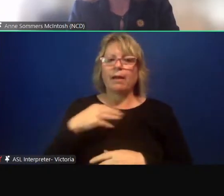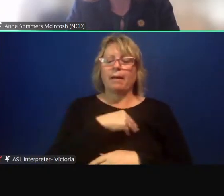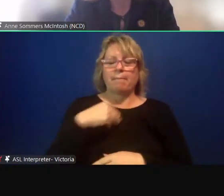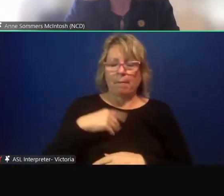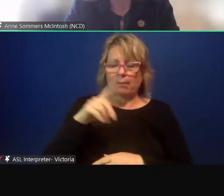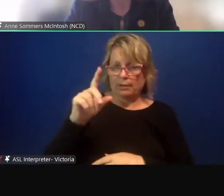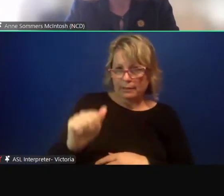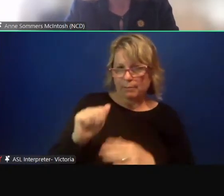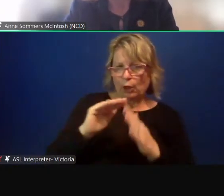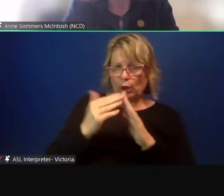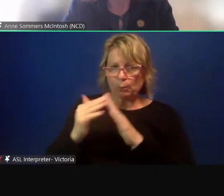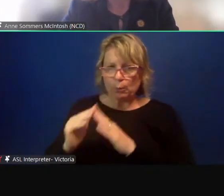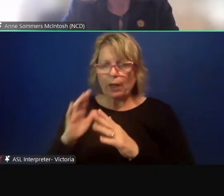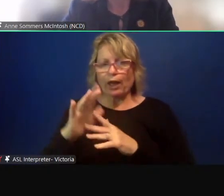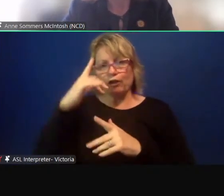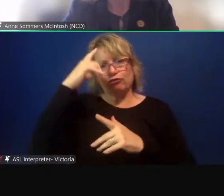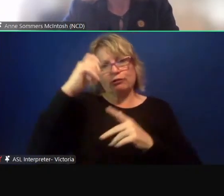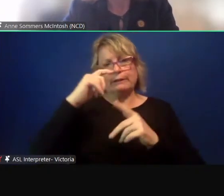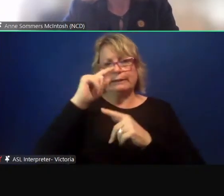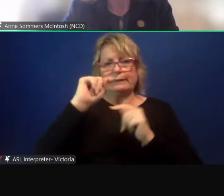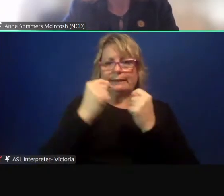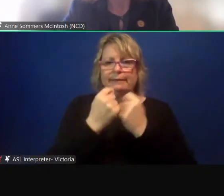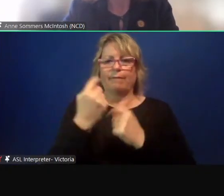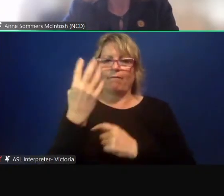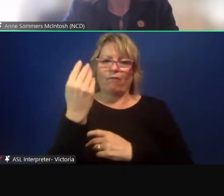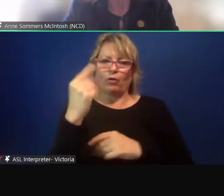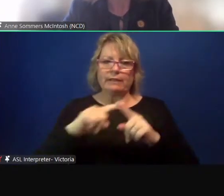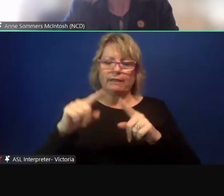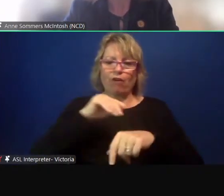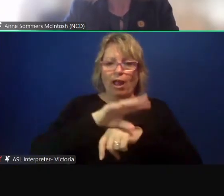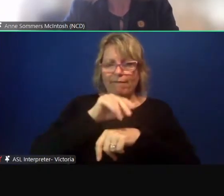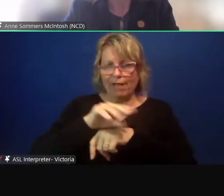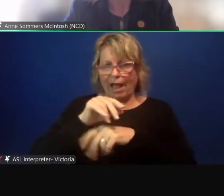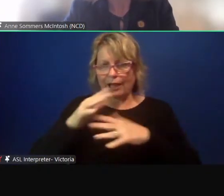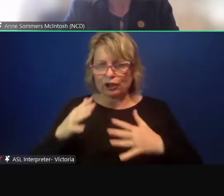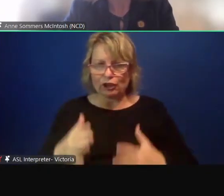and a dream team of 14 advisors. Comprised of healthcare disparities,